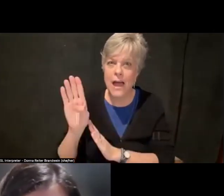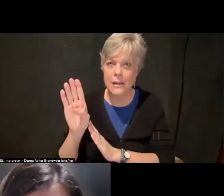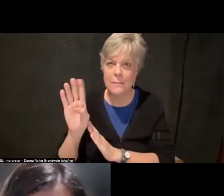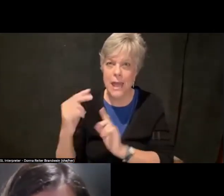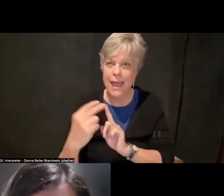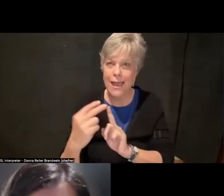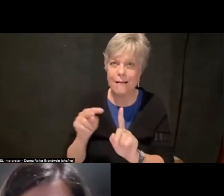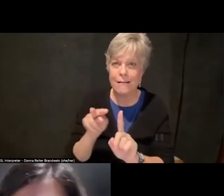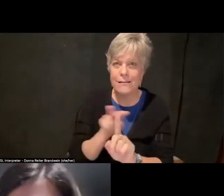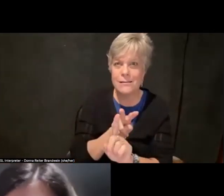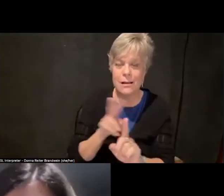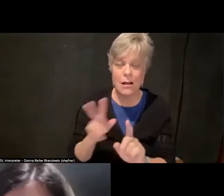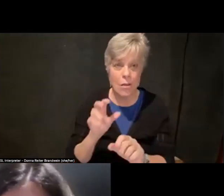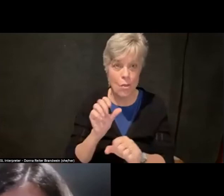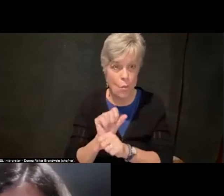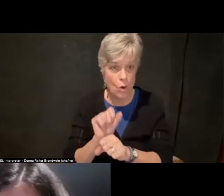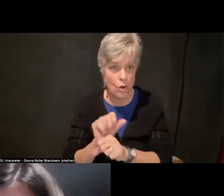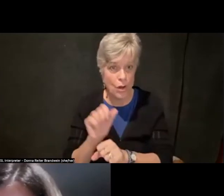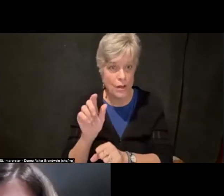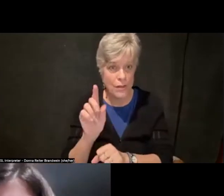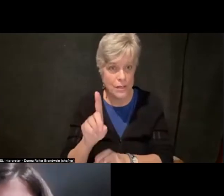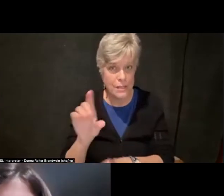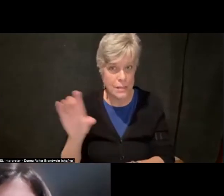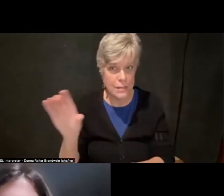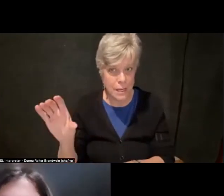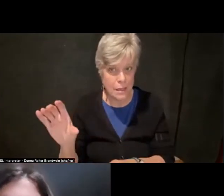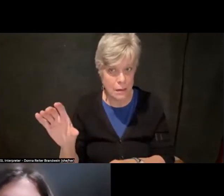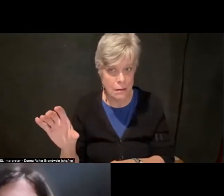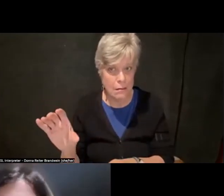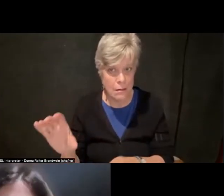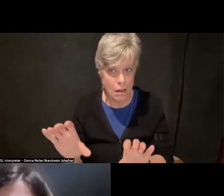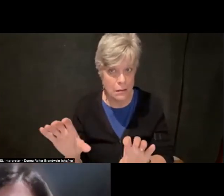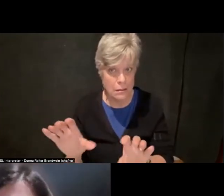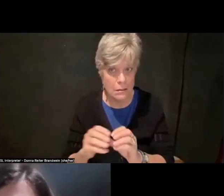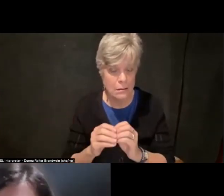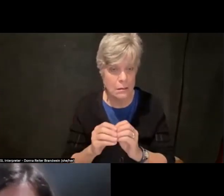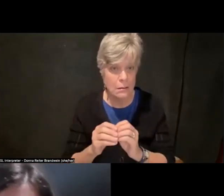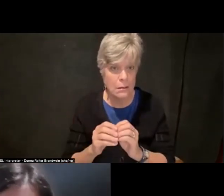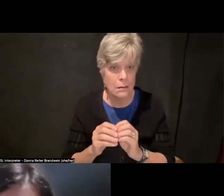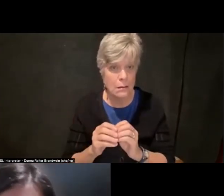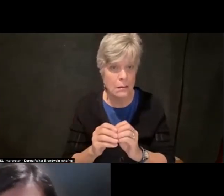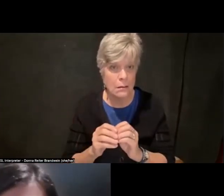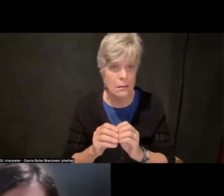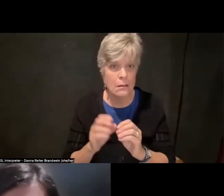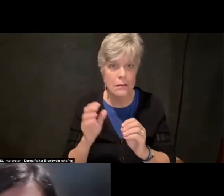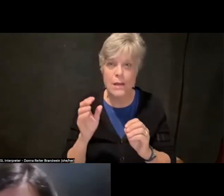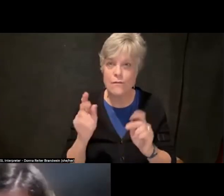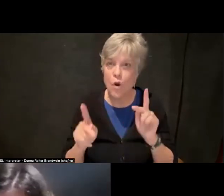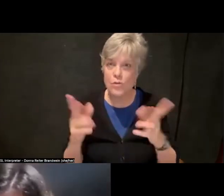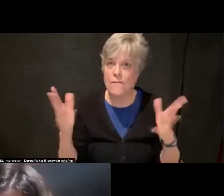that a disability cultural center does that both folks have touched on that we heard from tonight.